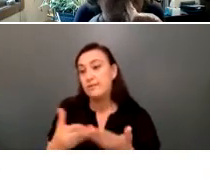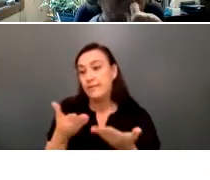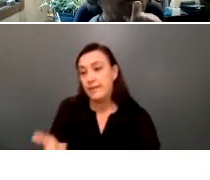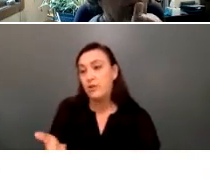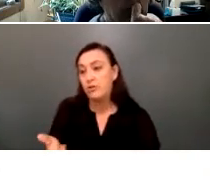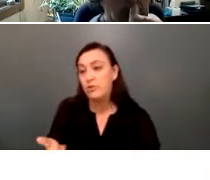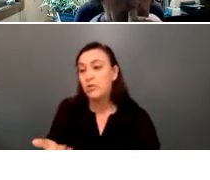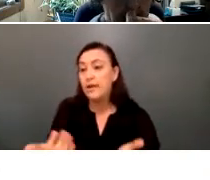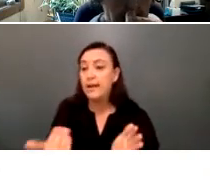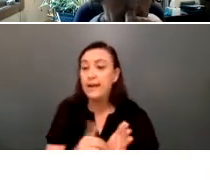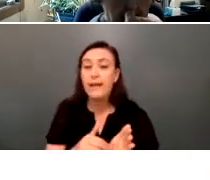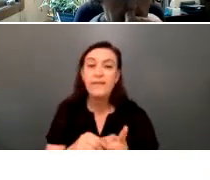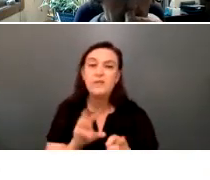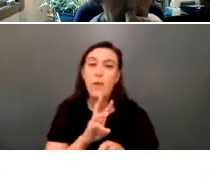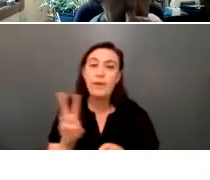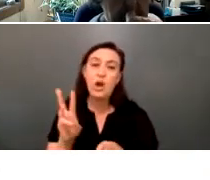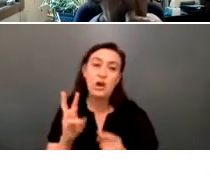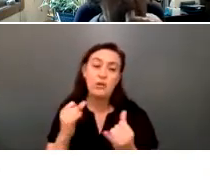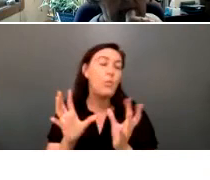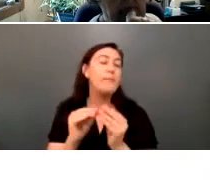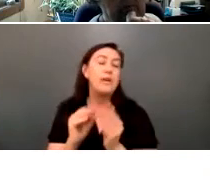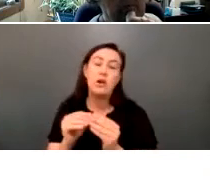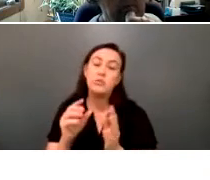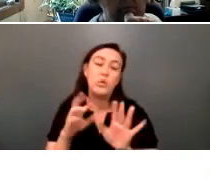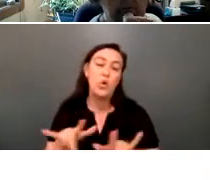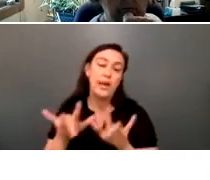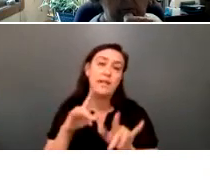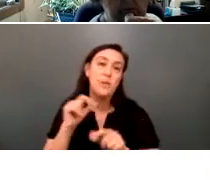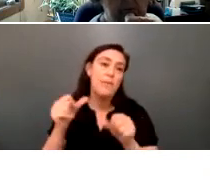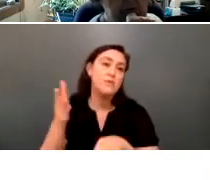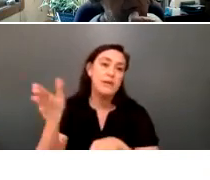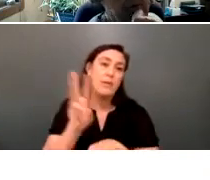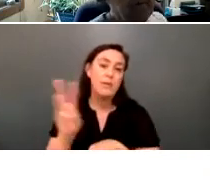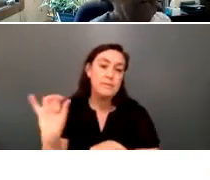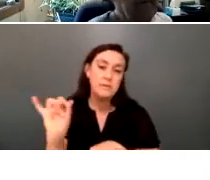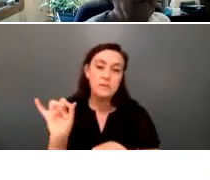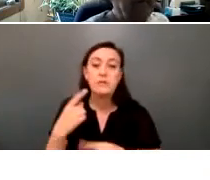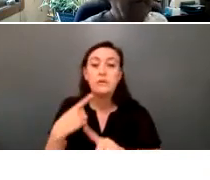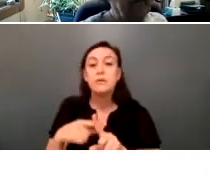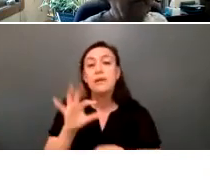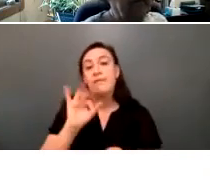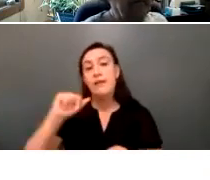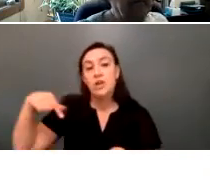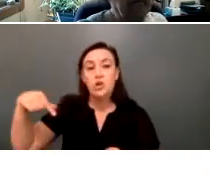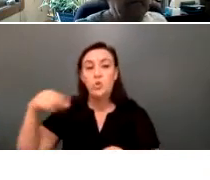recorded and will be posted on that site as well as frequently asked questions. Some of the information we